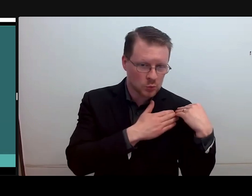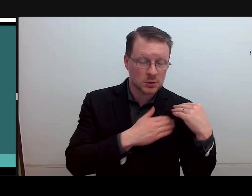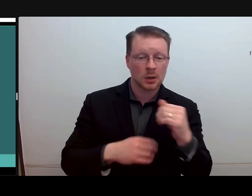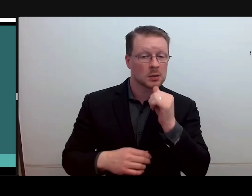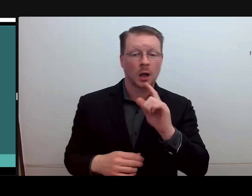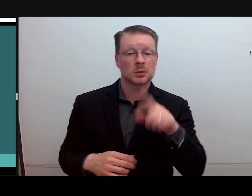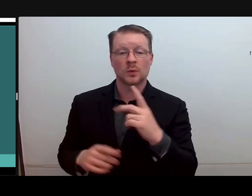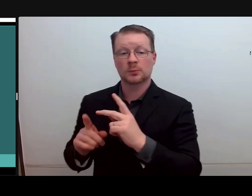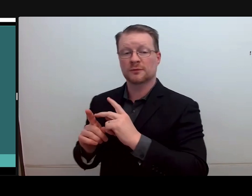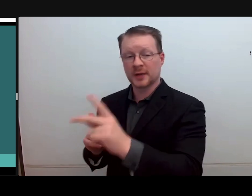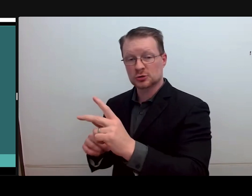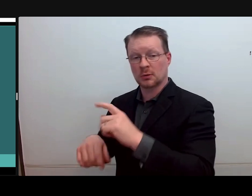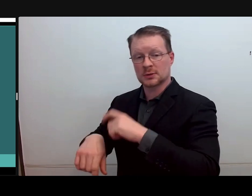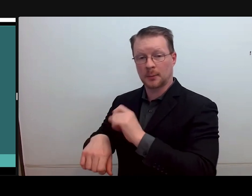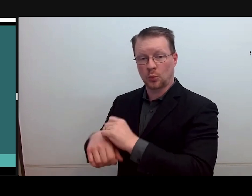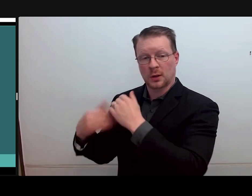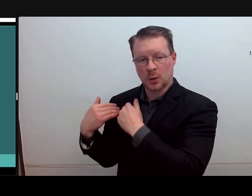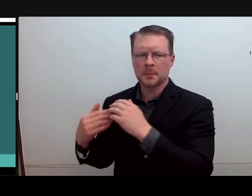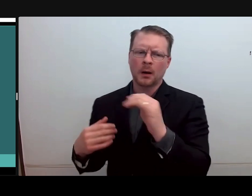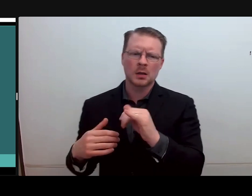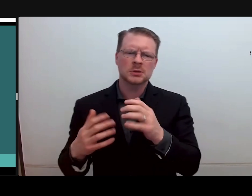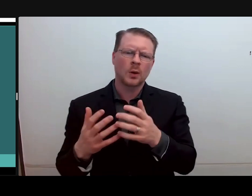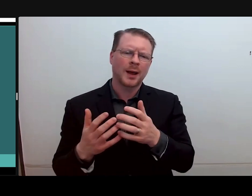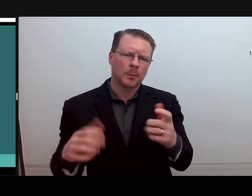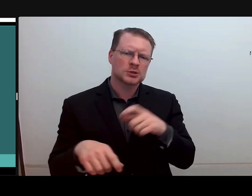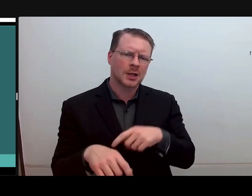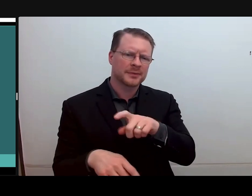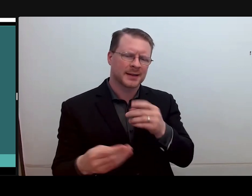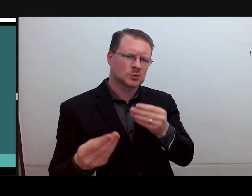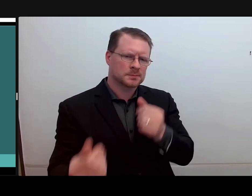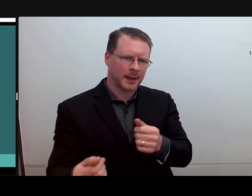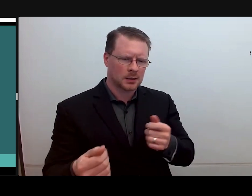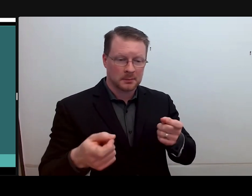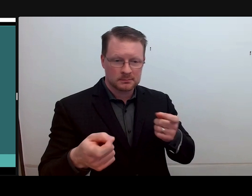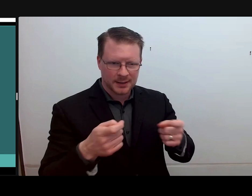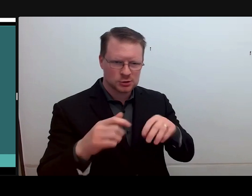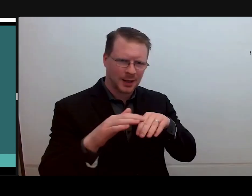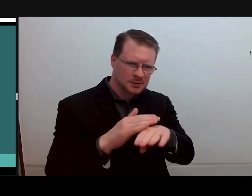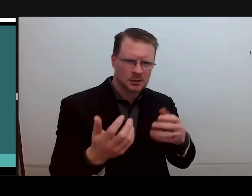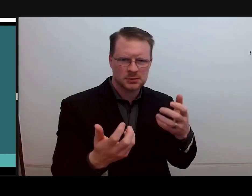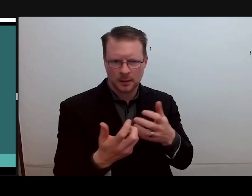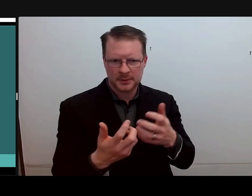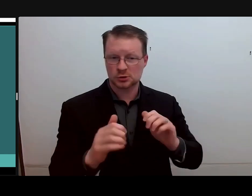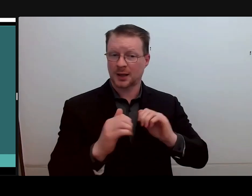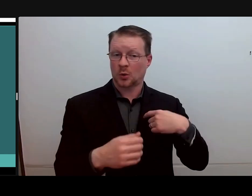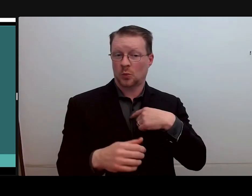workloads, not just the professional time workload but also how much time they need to spend over and on top